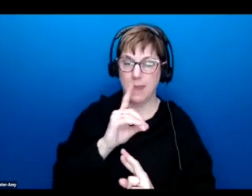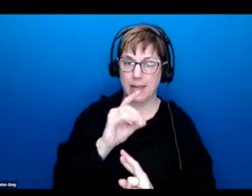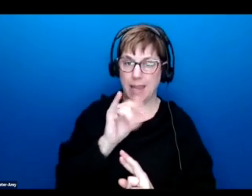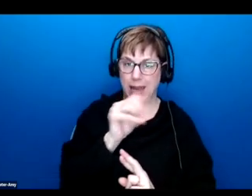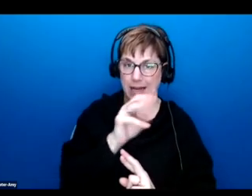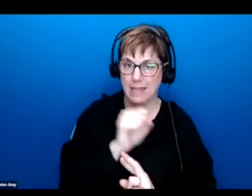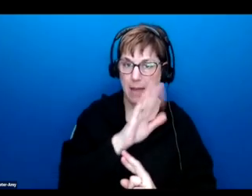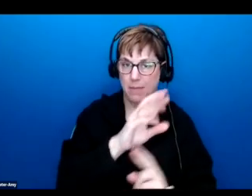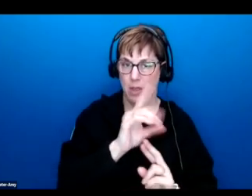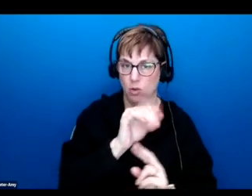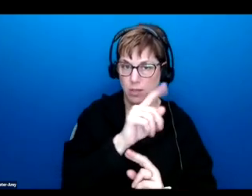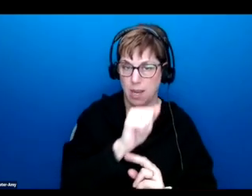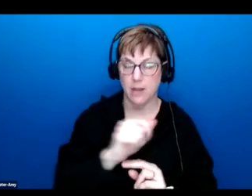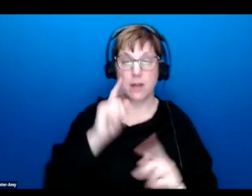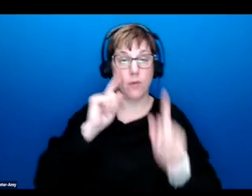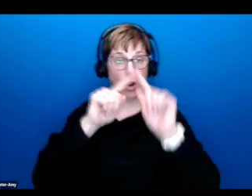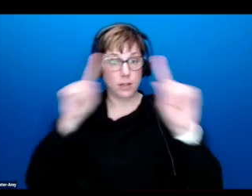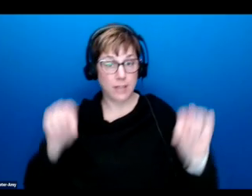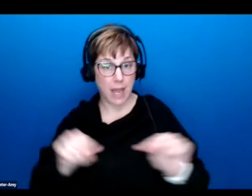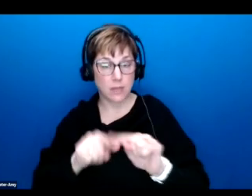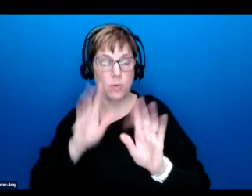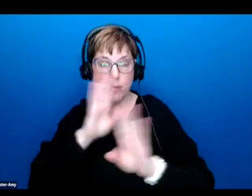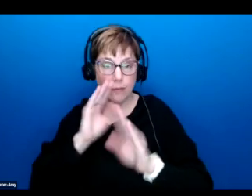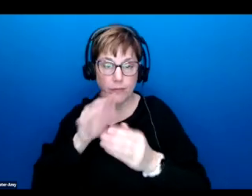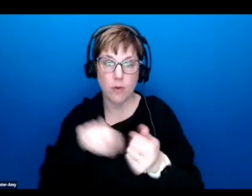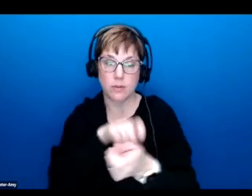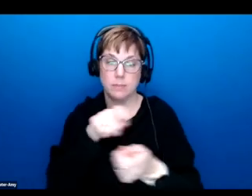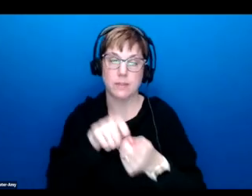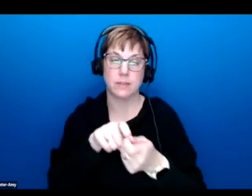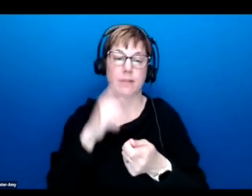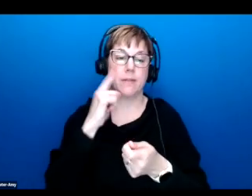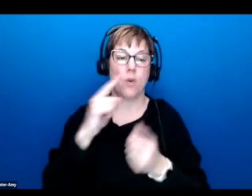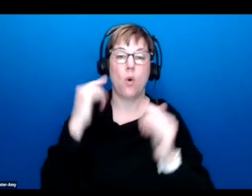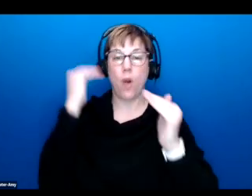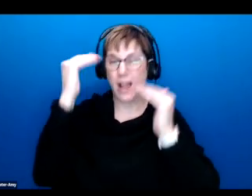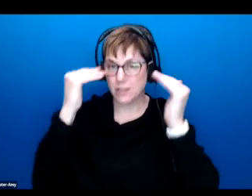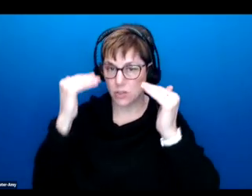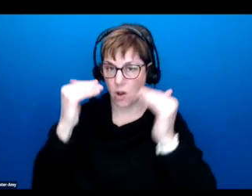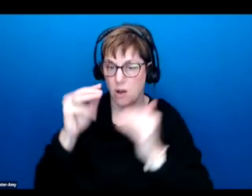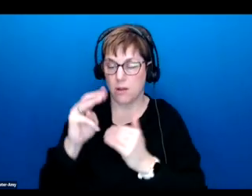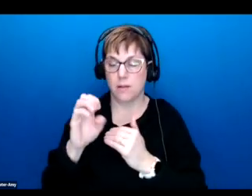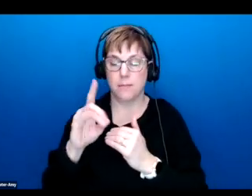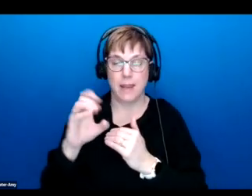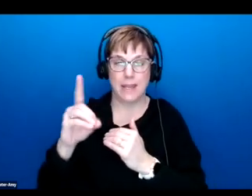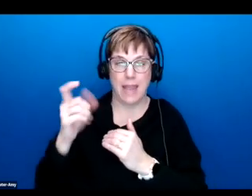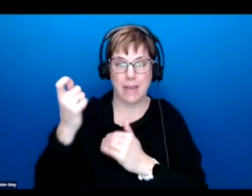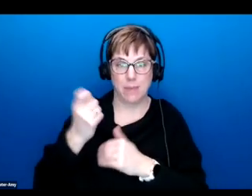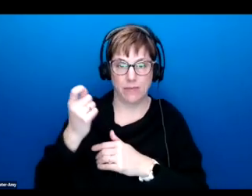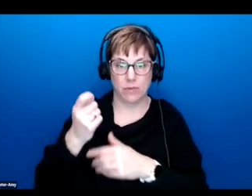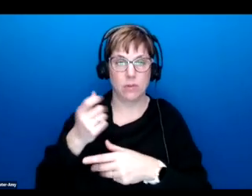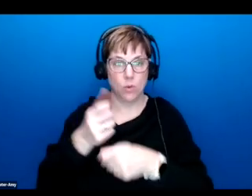For the dashboard, we're focusing specifically on adult Medicaid beneficiaries who receive LTSS.